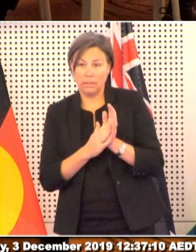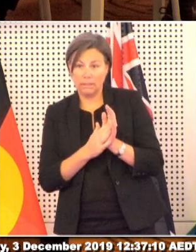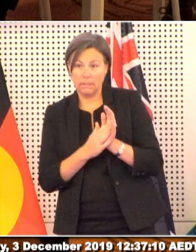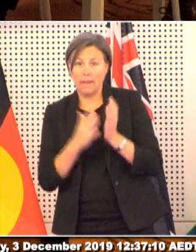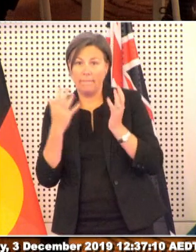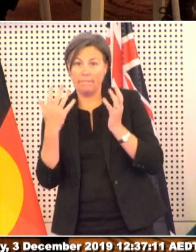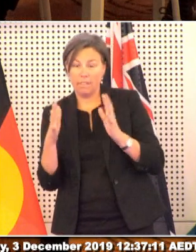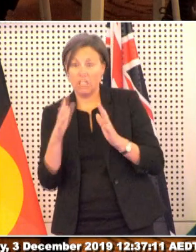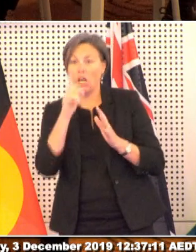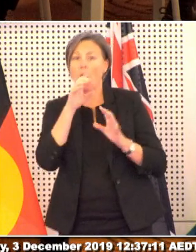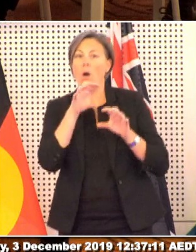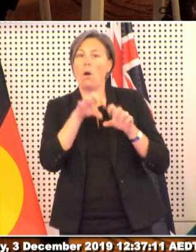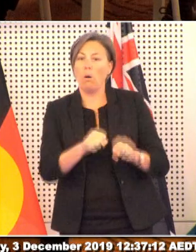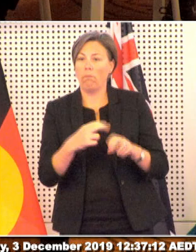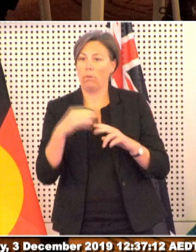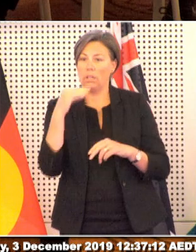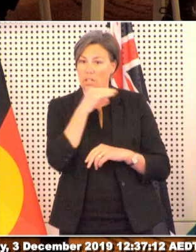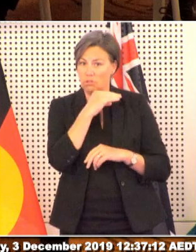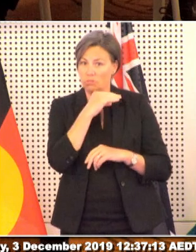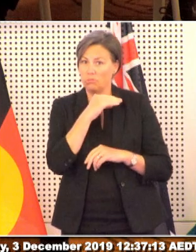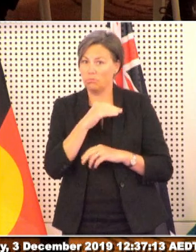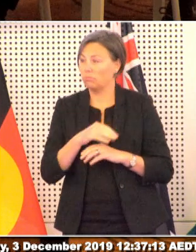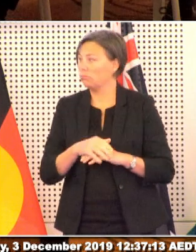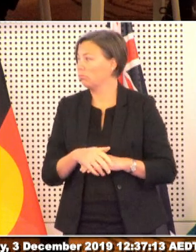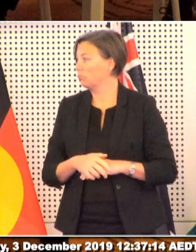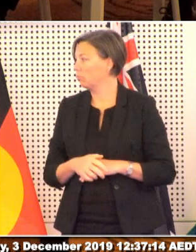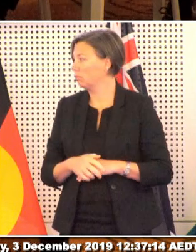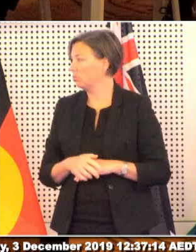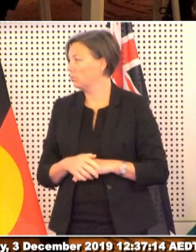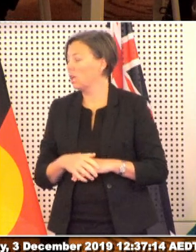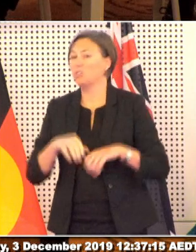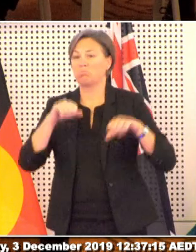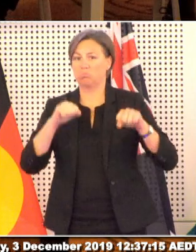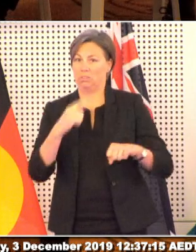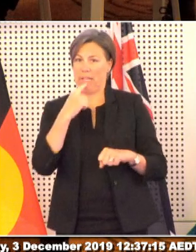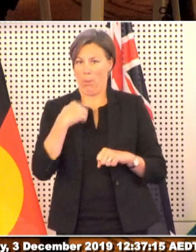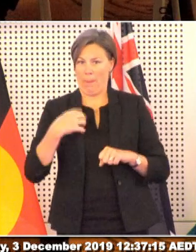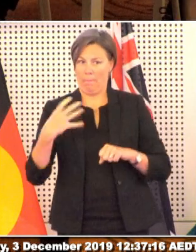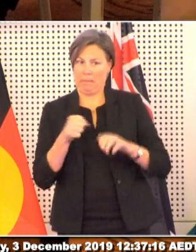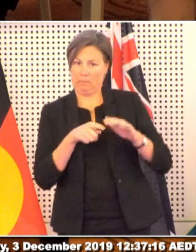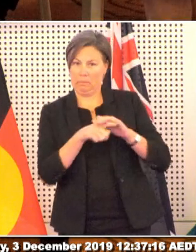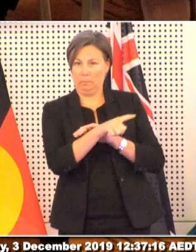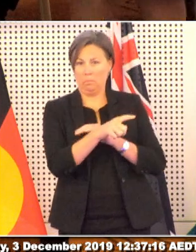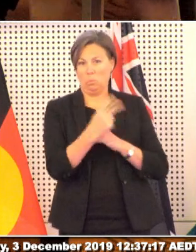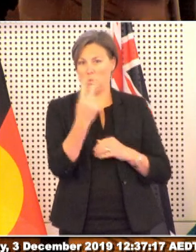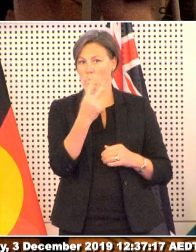Well, we should adjourn no later than 12.55 to give people a chance to look at whatever is happening at 1 o’clock with the awards.